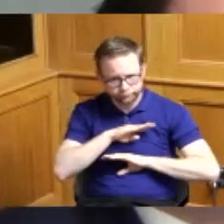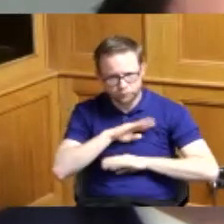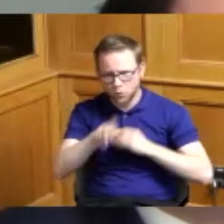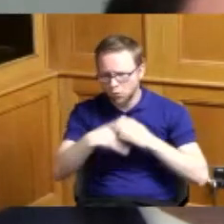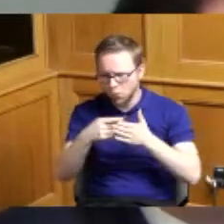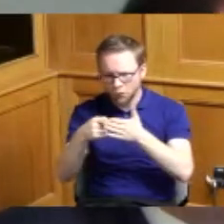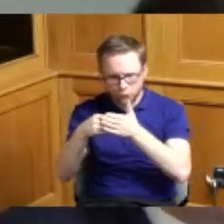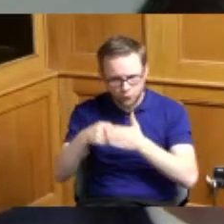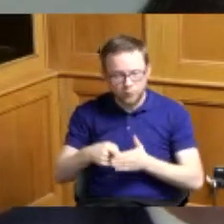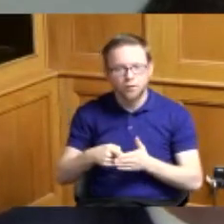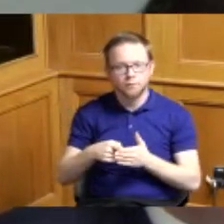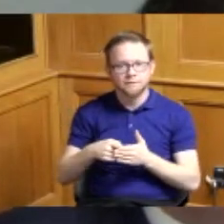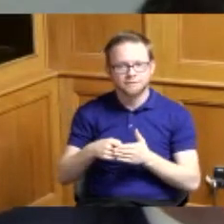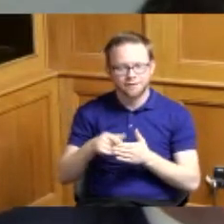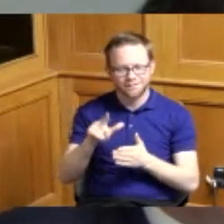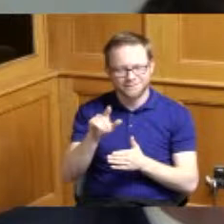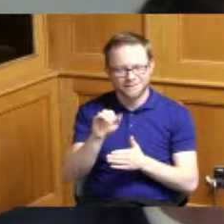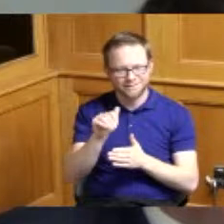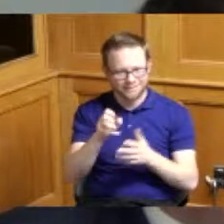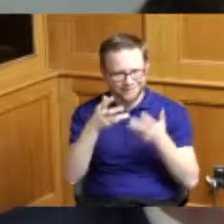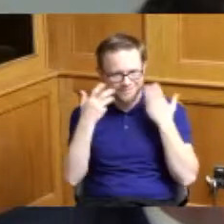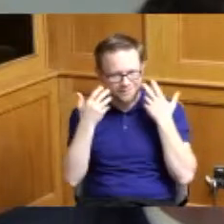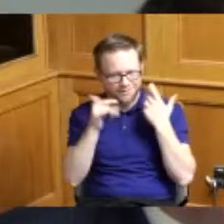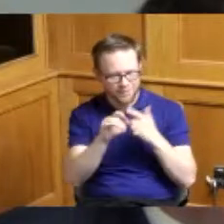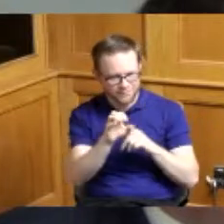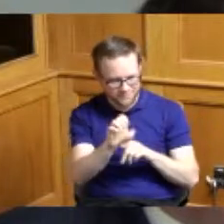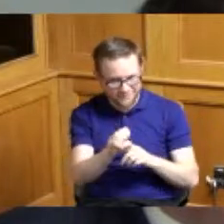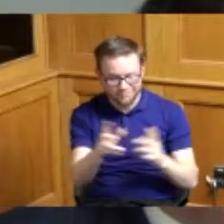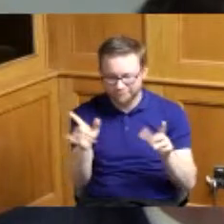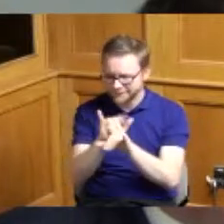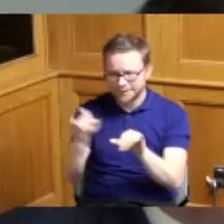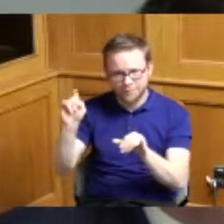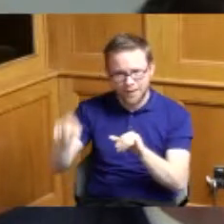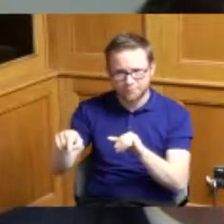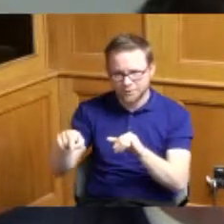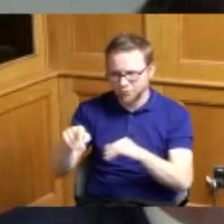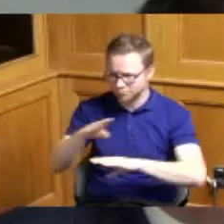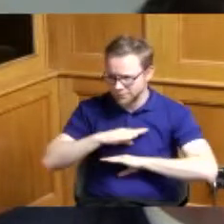have of the lease and of the agreement with FIFA we have to be cognizant that we have a tenant in